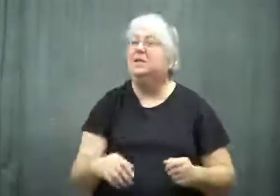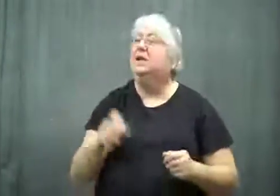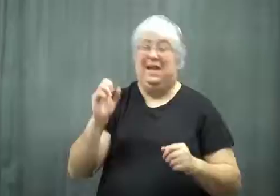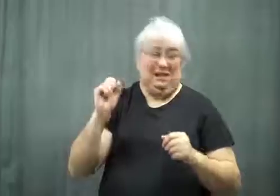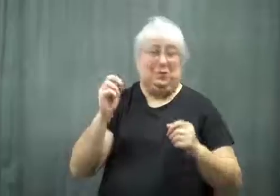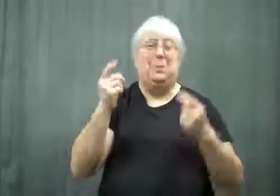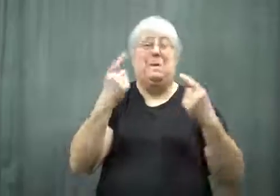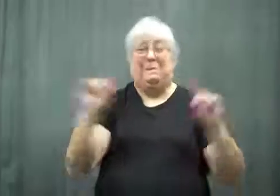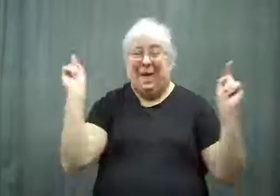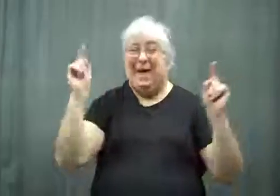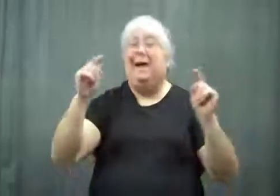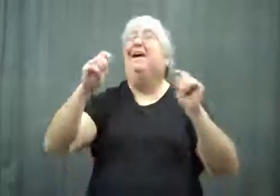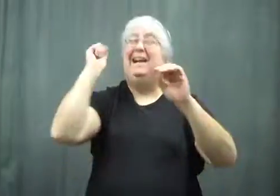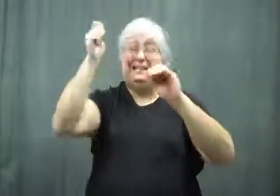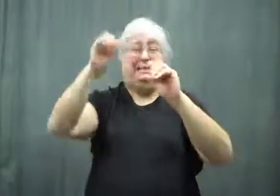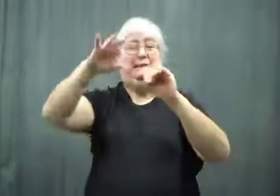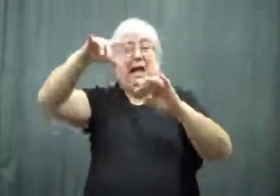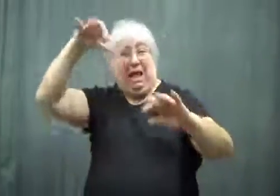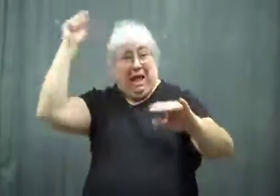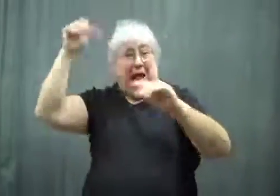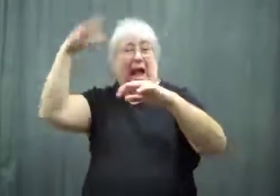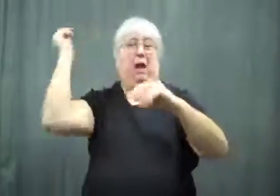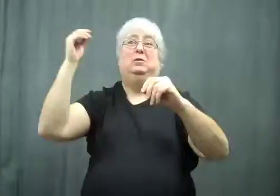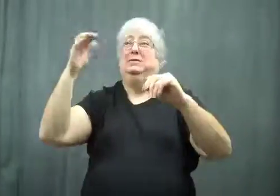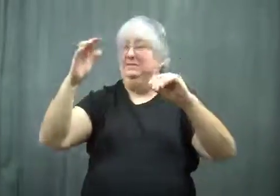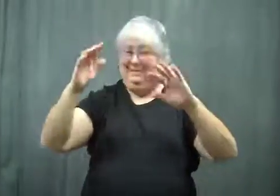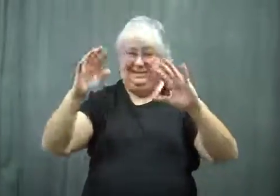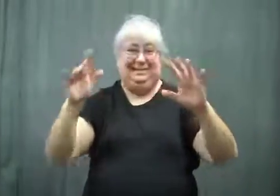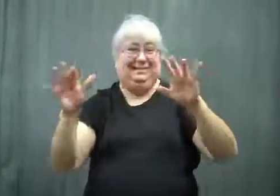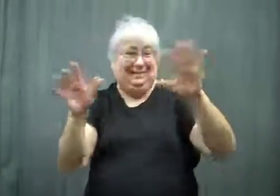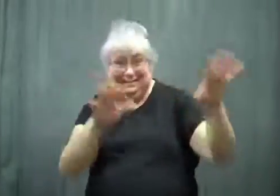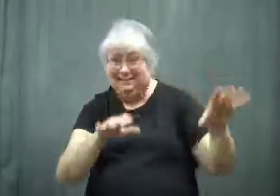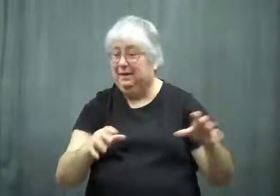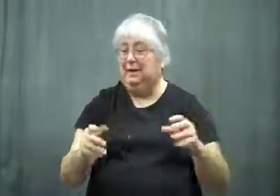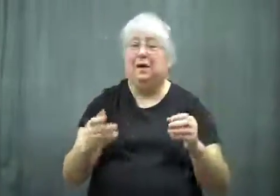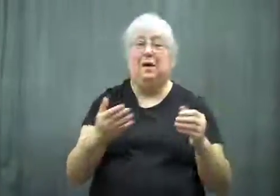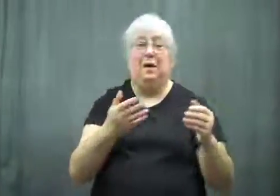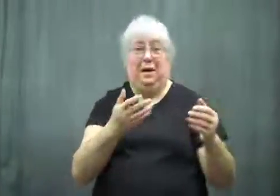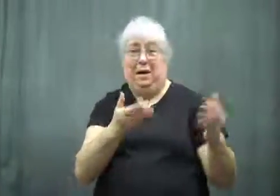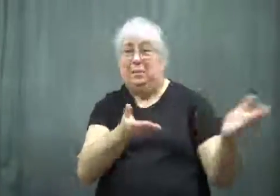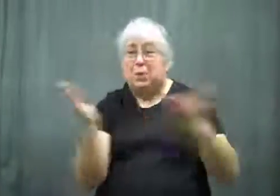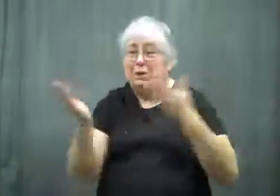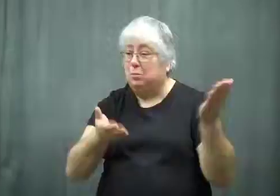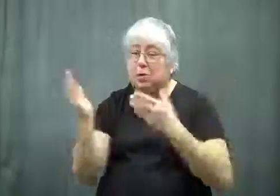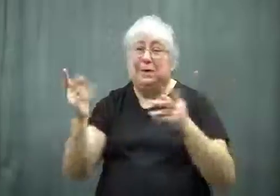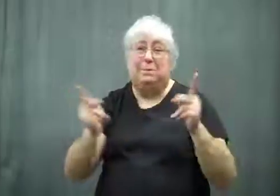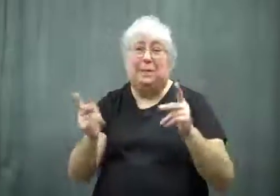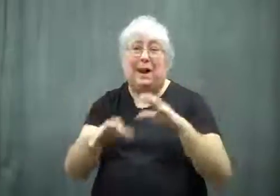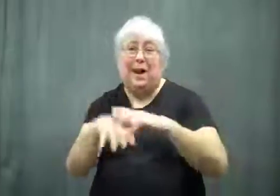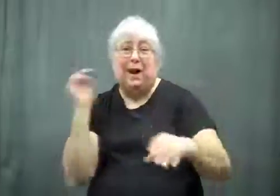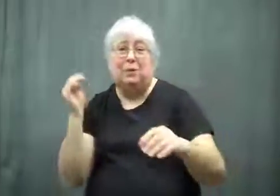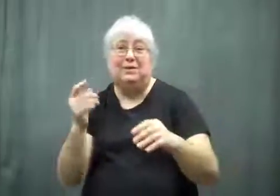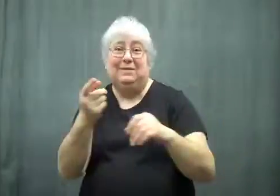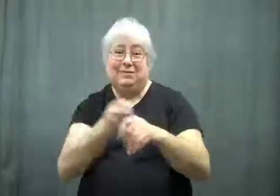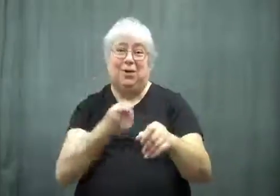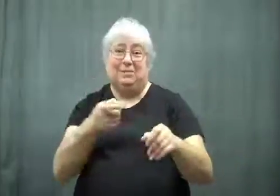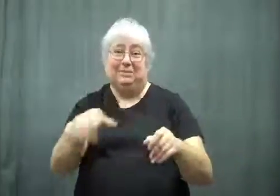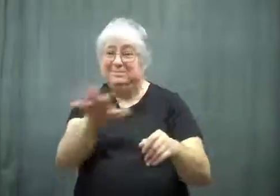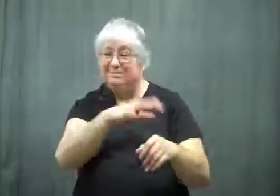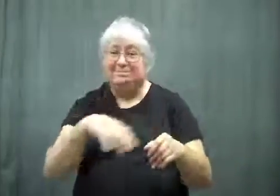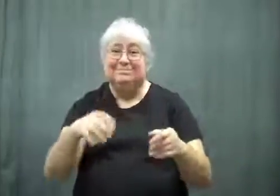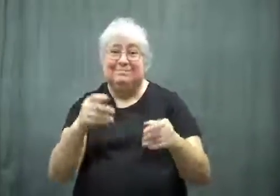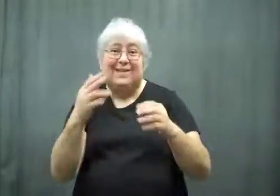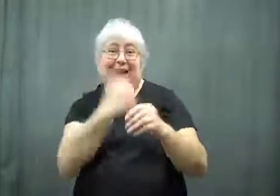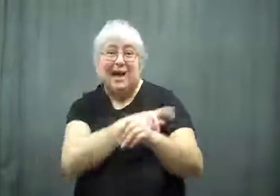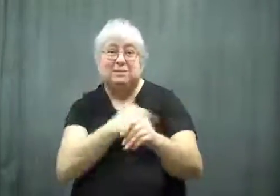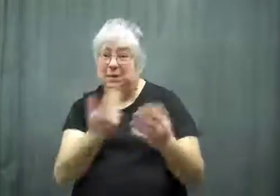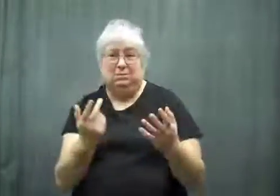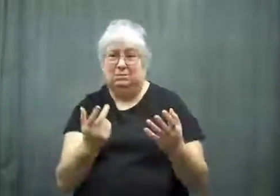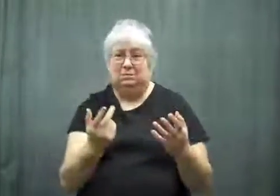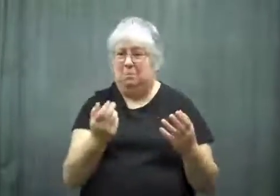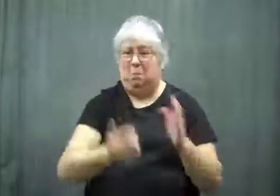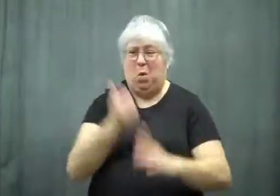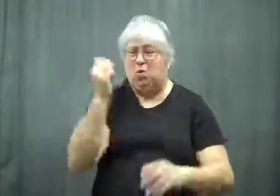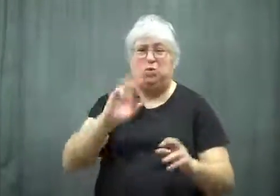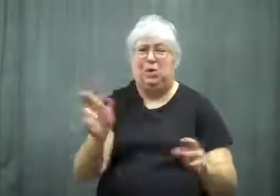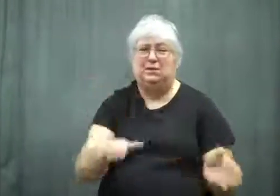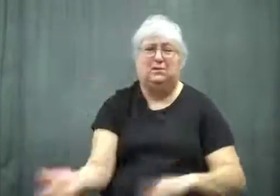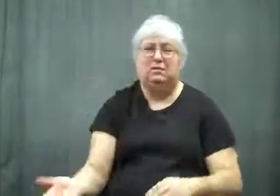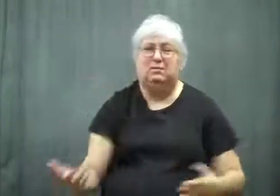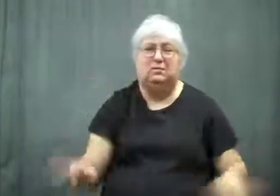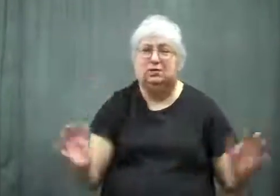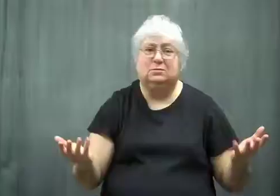So they finally vented the smoke out through the broken glass, and started bringing people out.